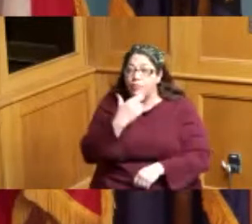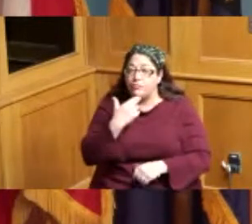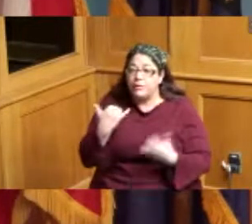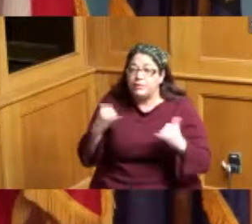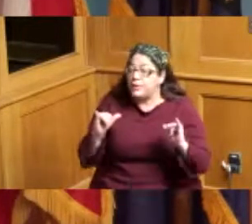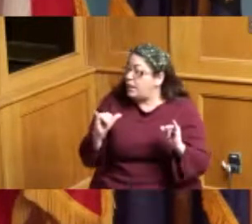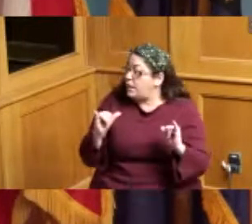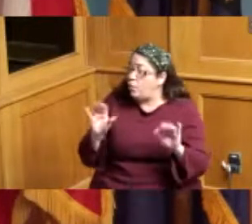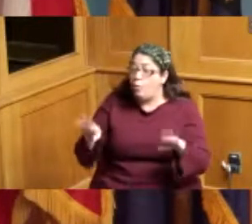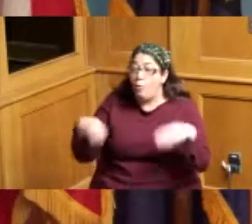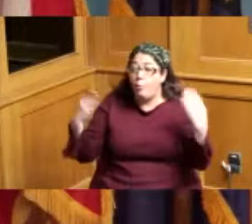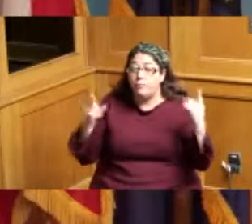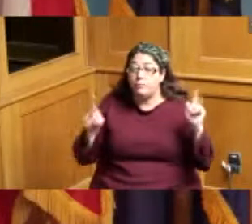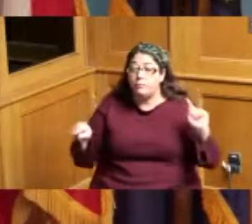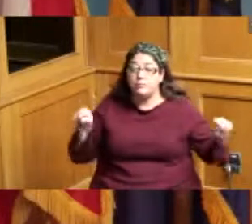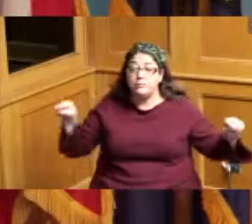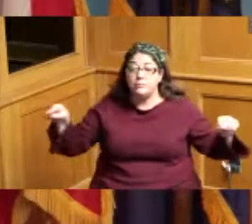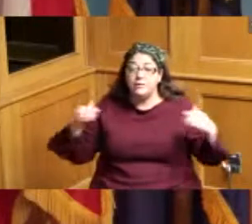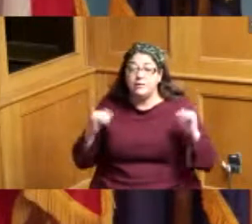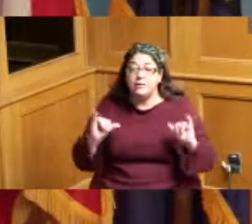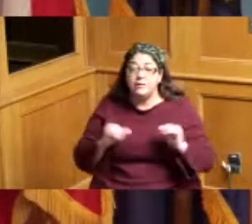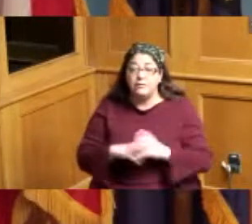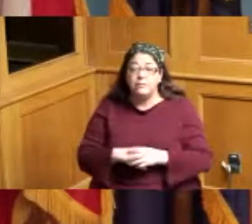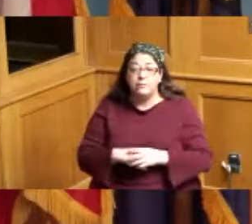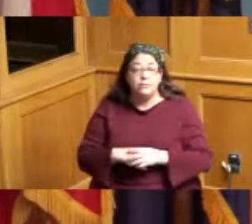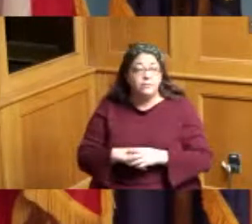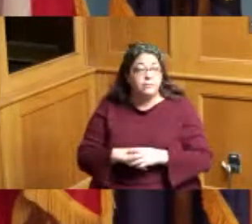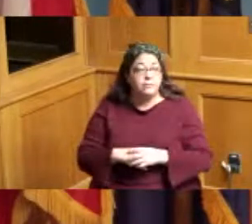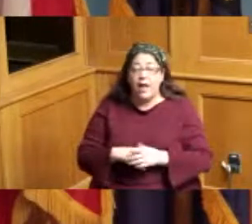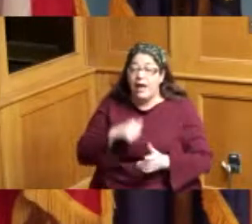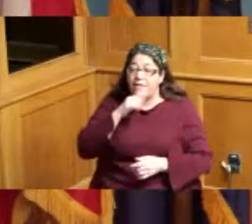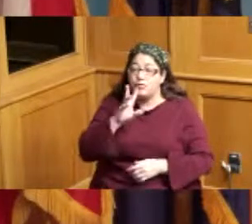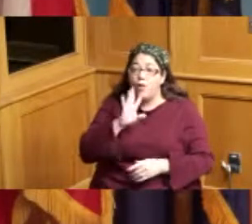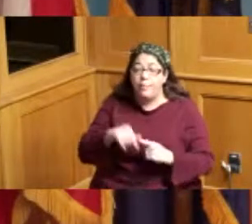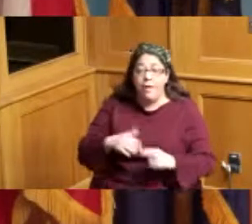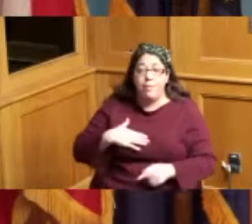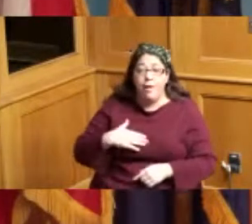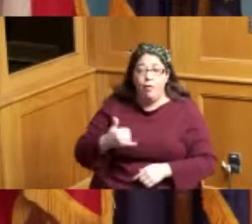still open I got calls I didn't talk about my calls I mean we overloaded with calls